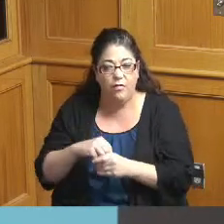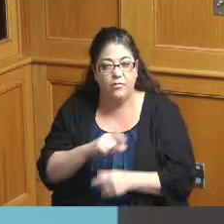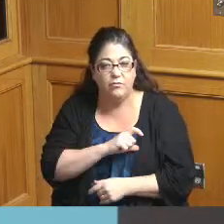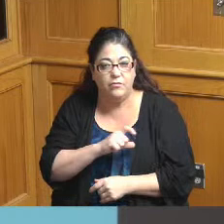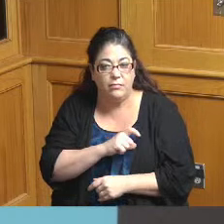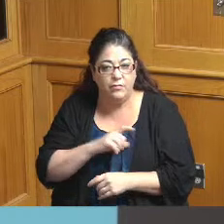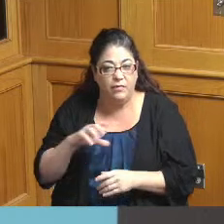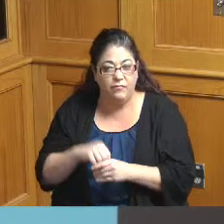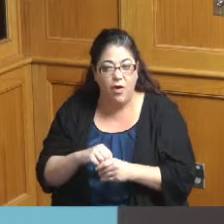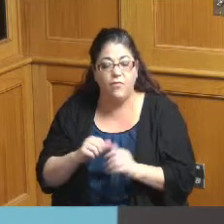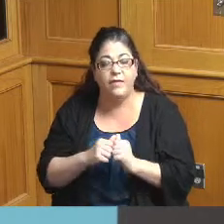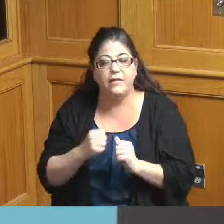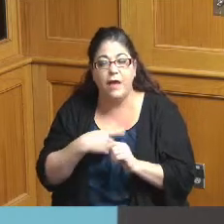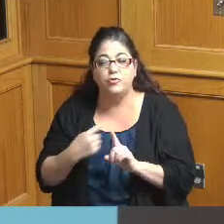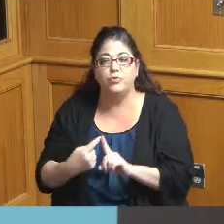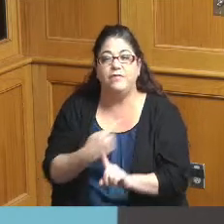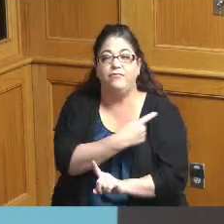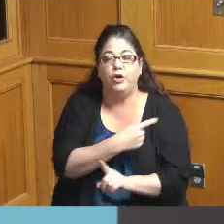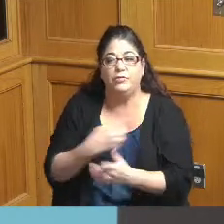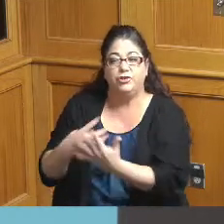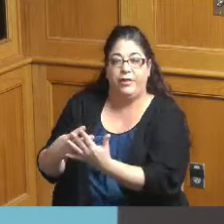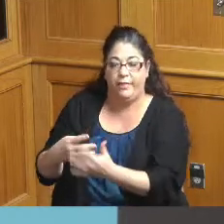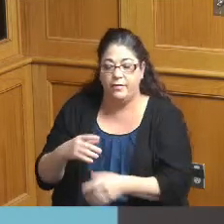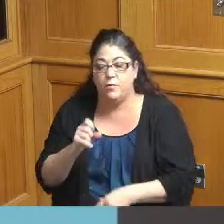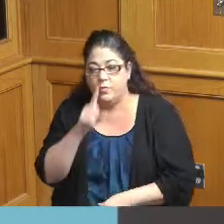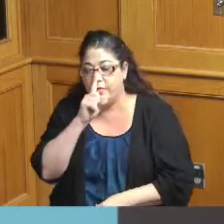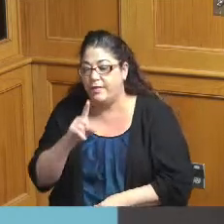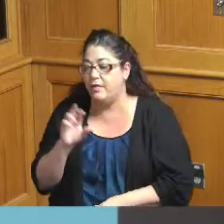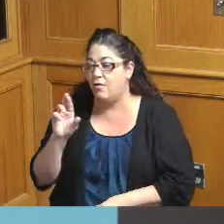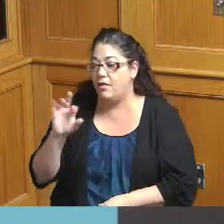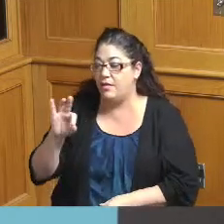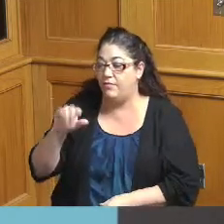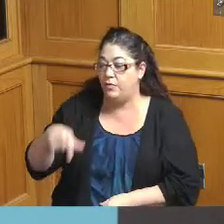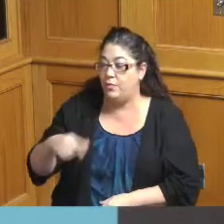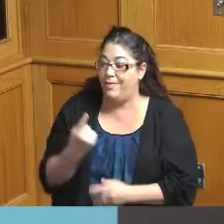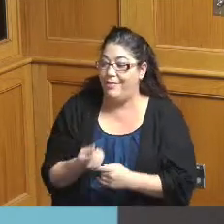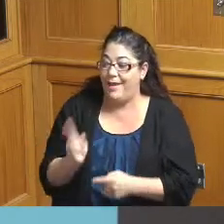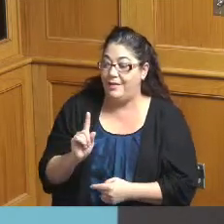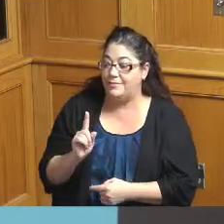the community outreach Partnerships currently have an RFQ that went out last Tuesday for